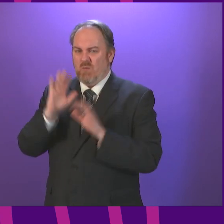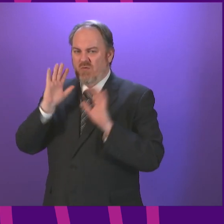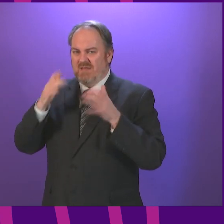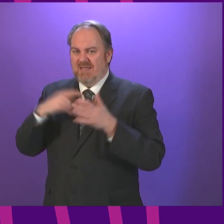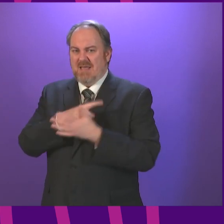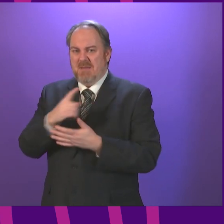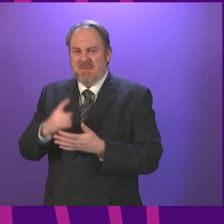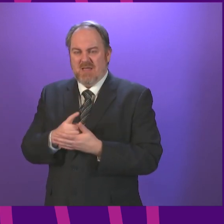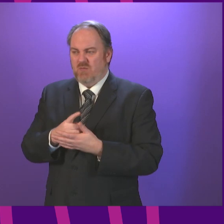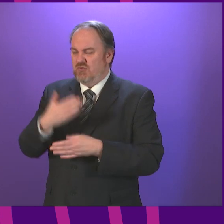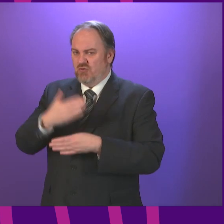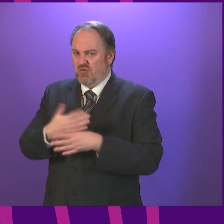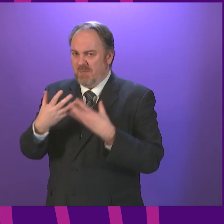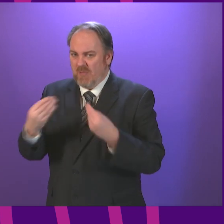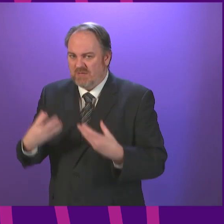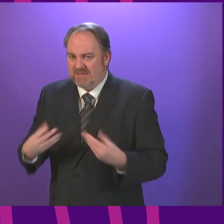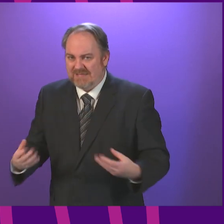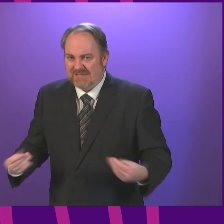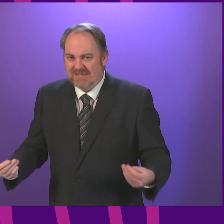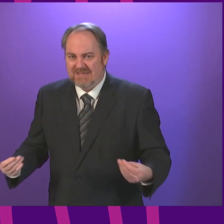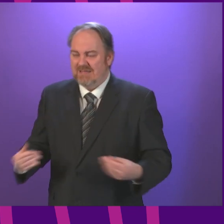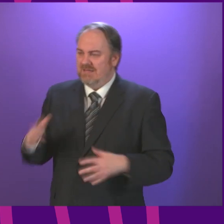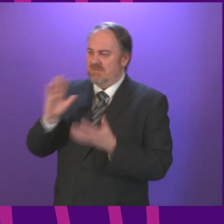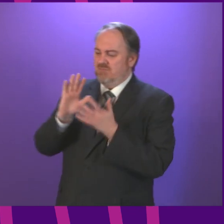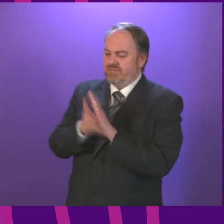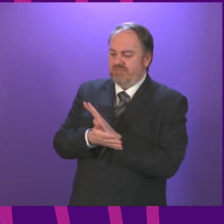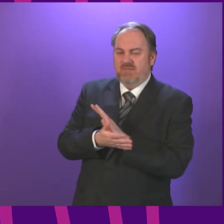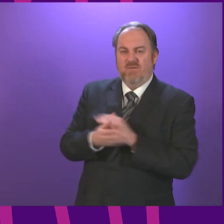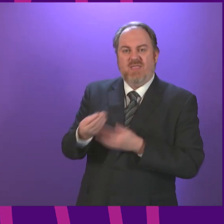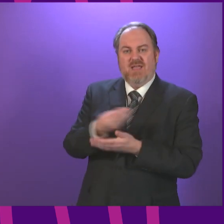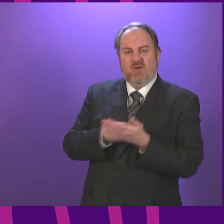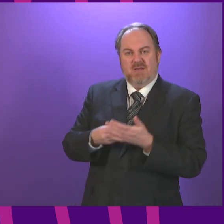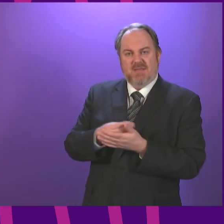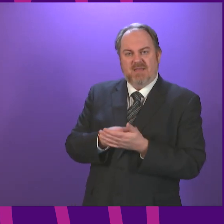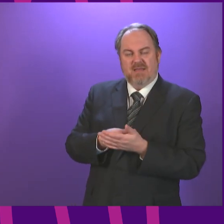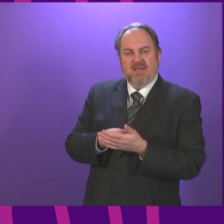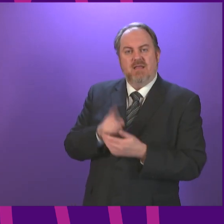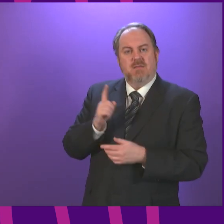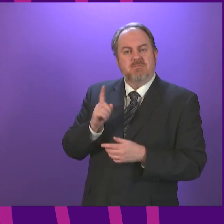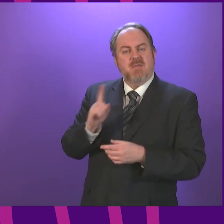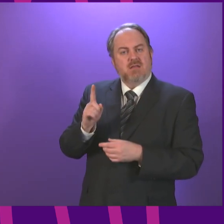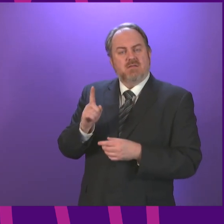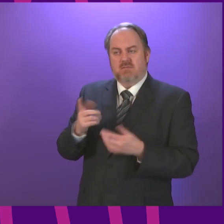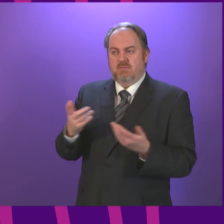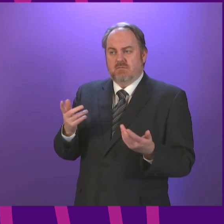for the local economy. No positive impacts were noted, and the same can be seen in Orkney.